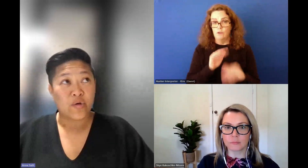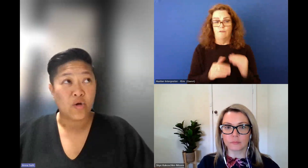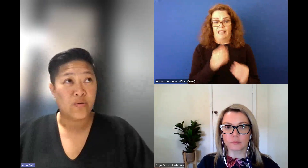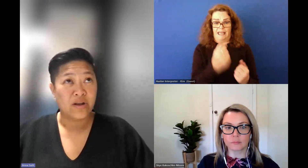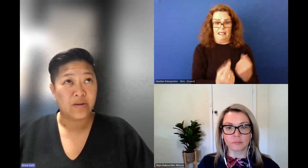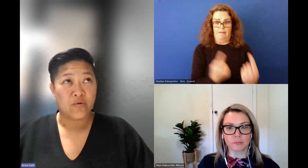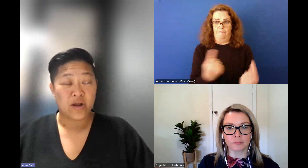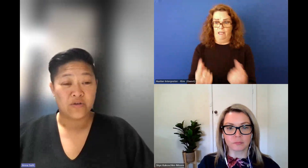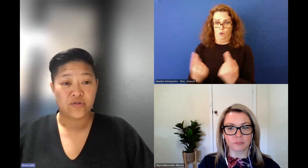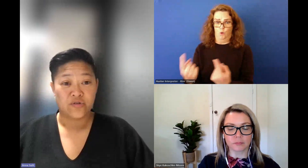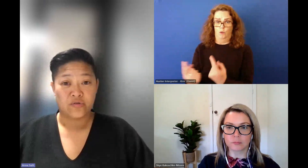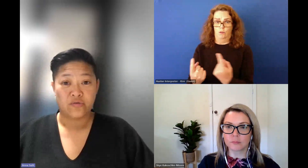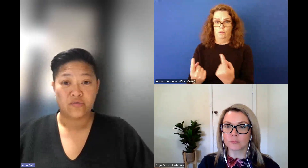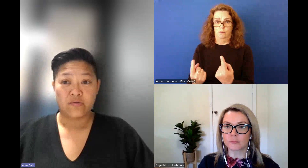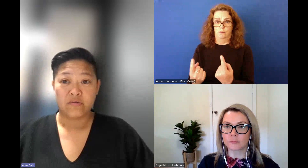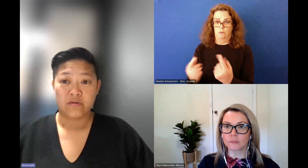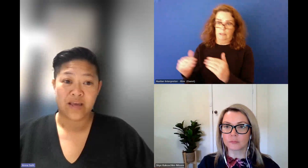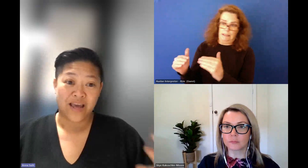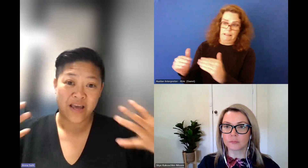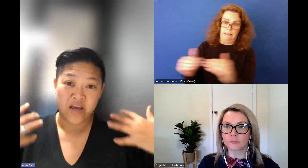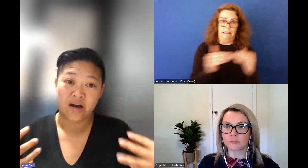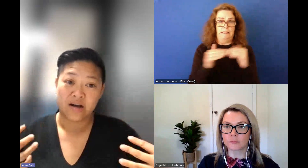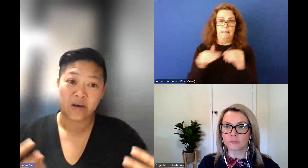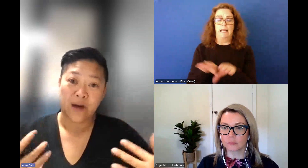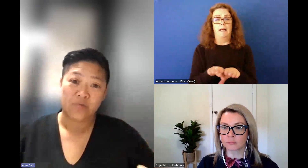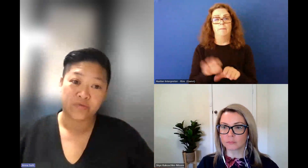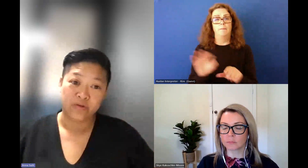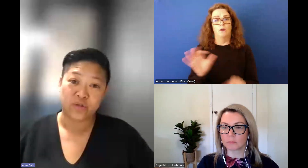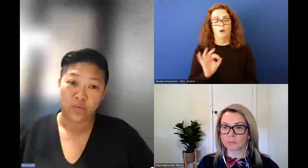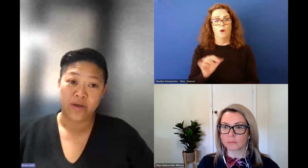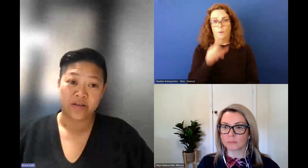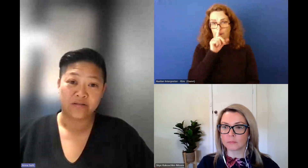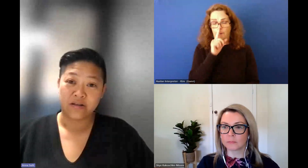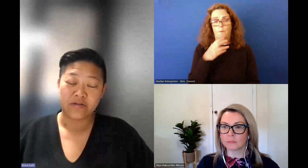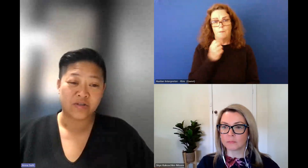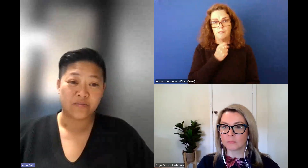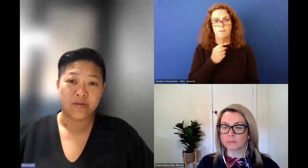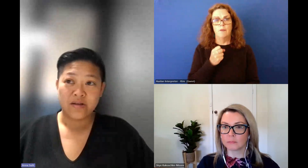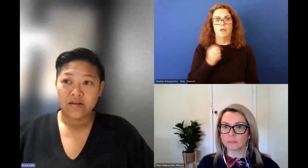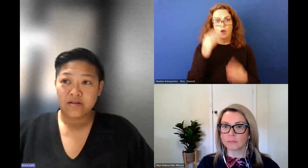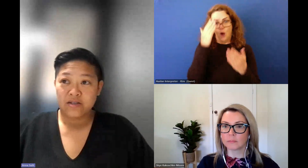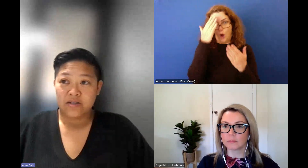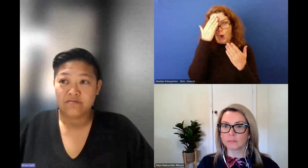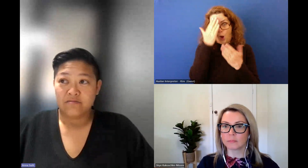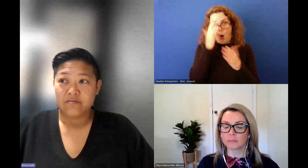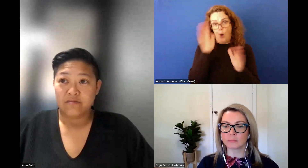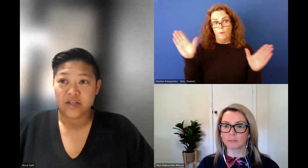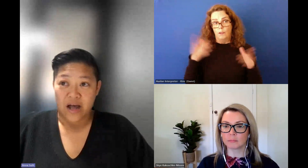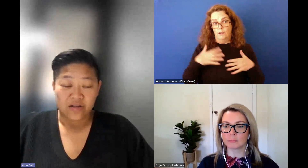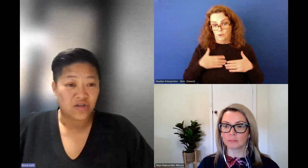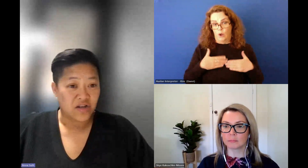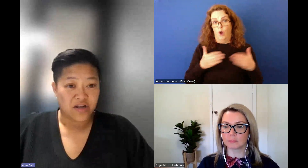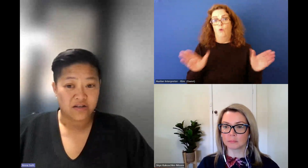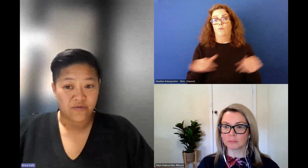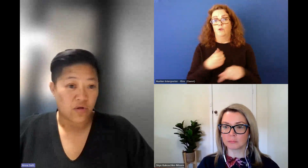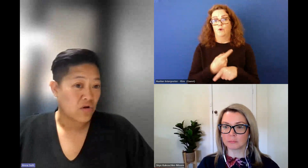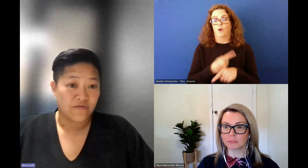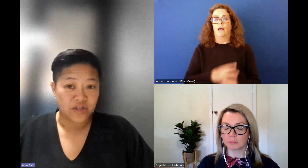also open and brave to hear about those topics that there are some challenging and difficult